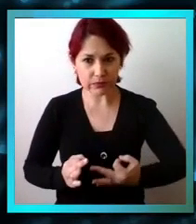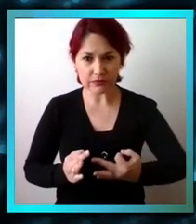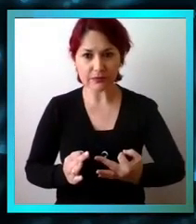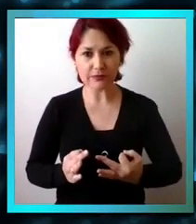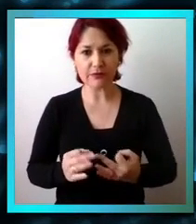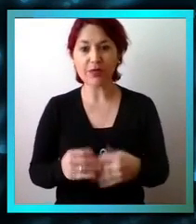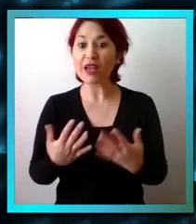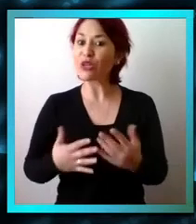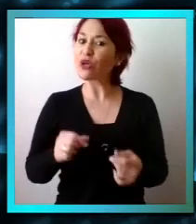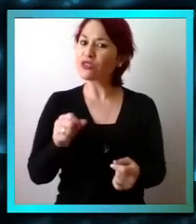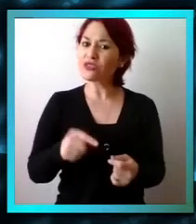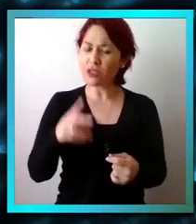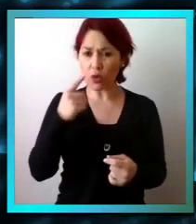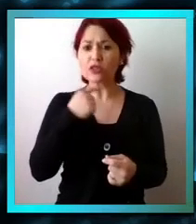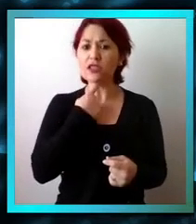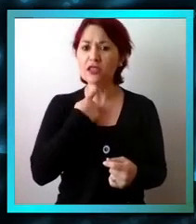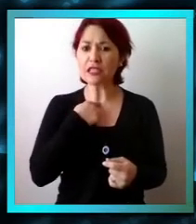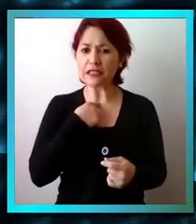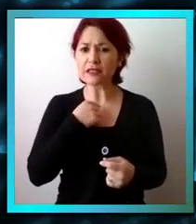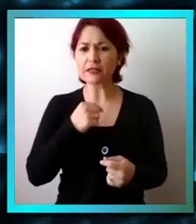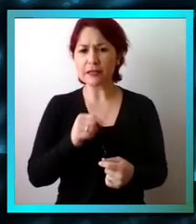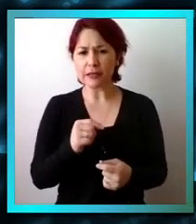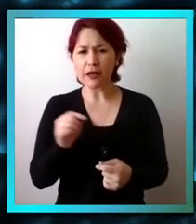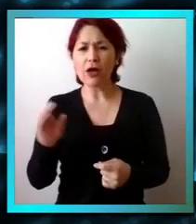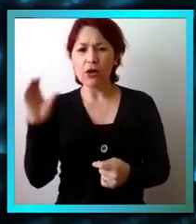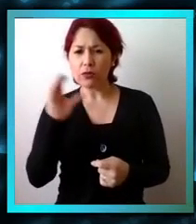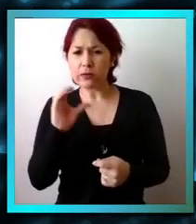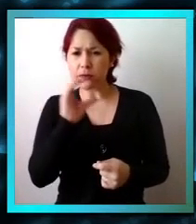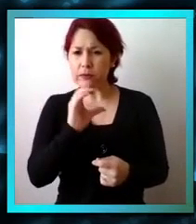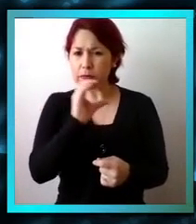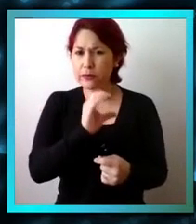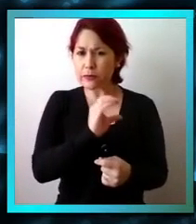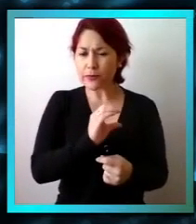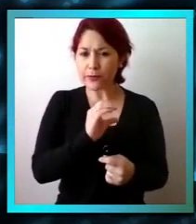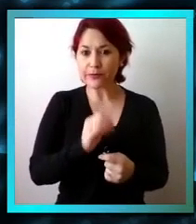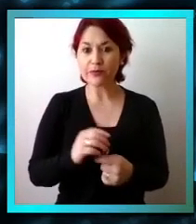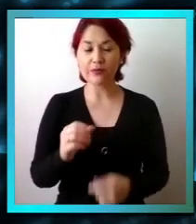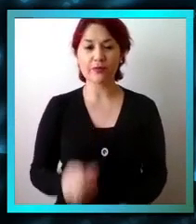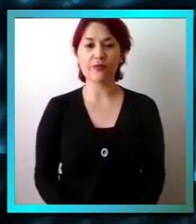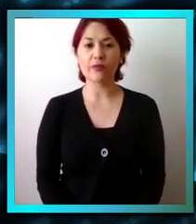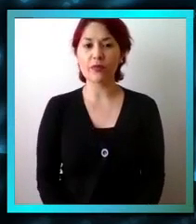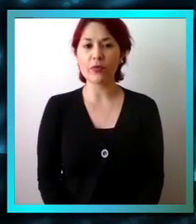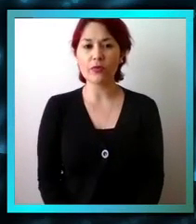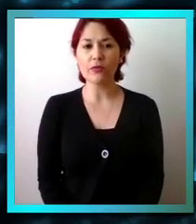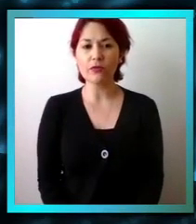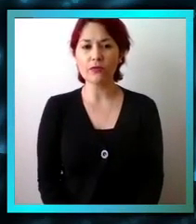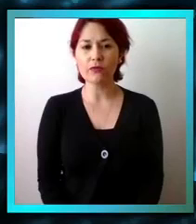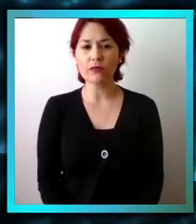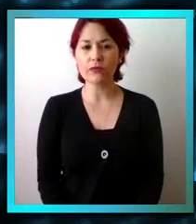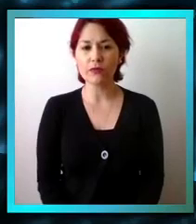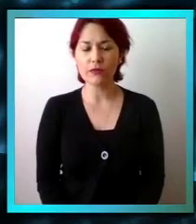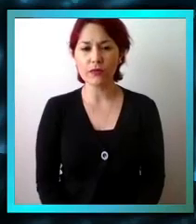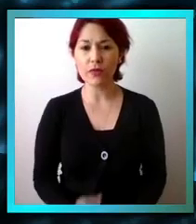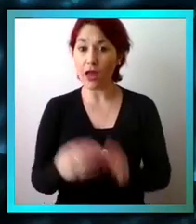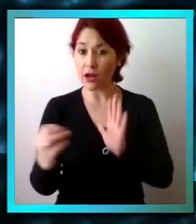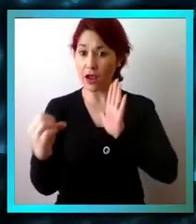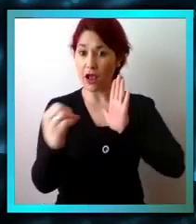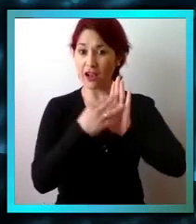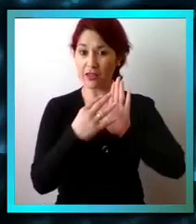uh there at the bottom line of the slide you see the url uh so you can follow this link uh